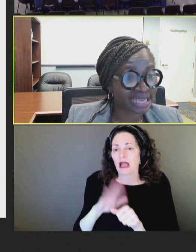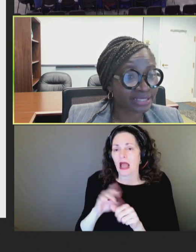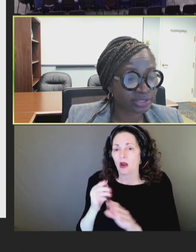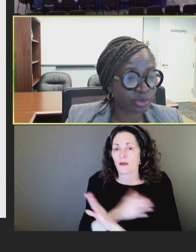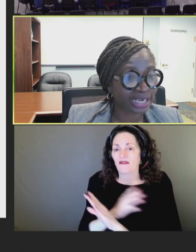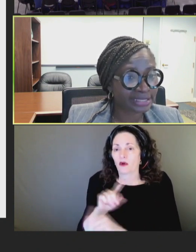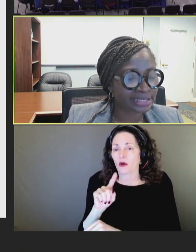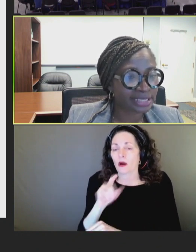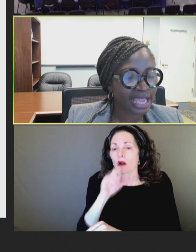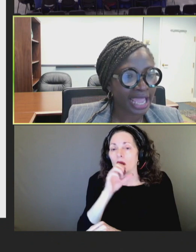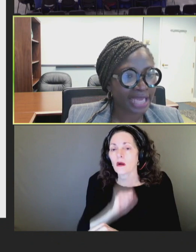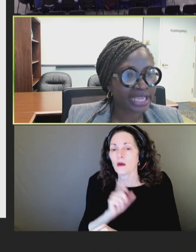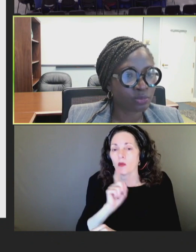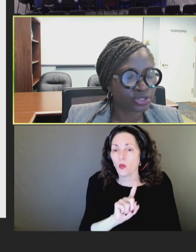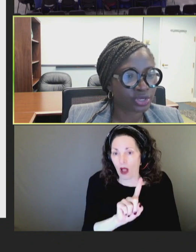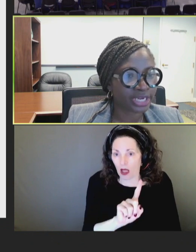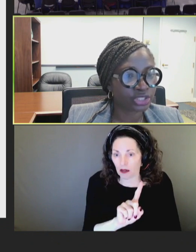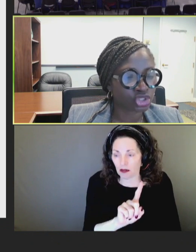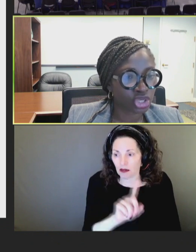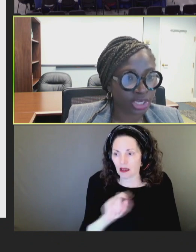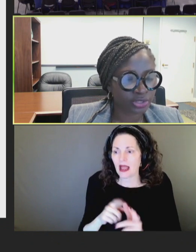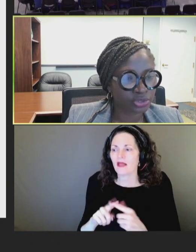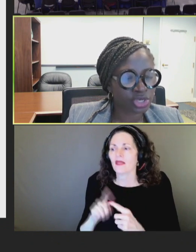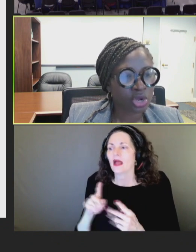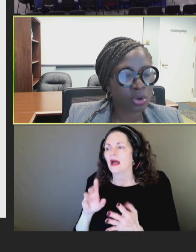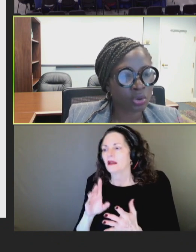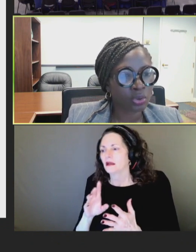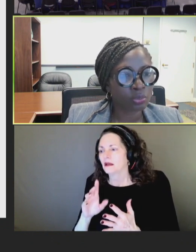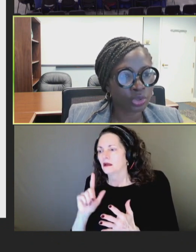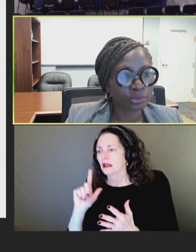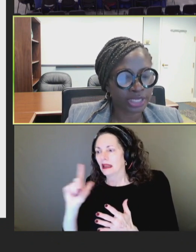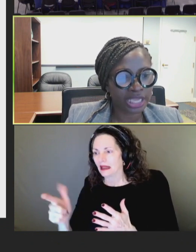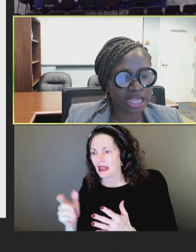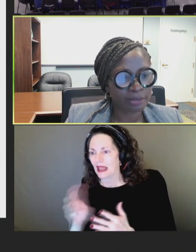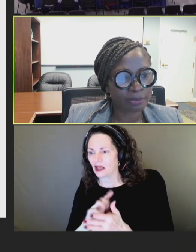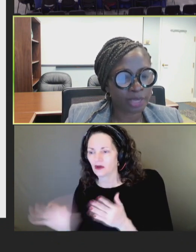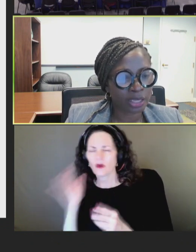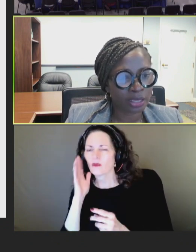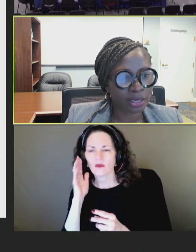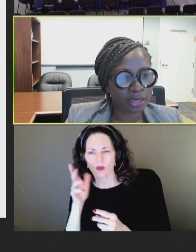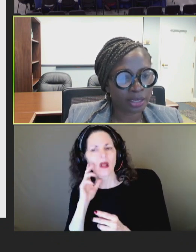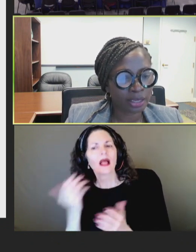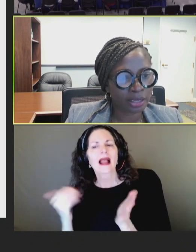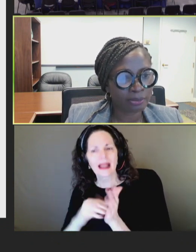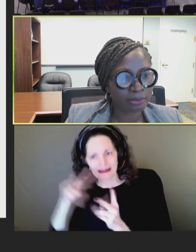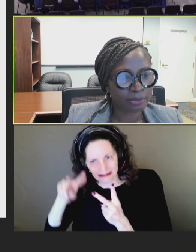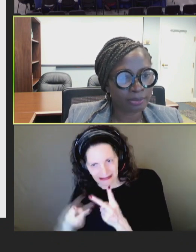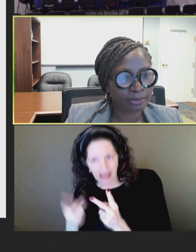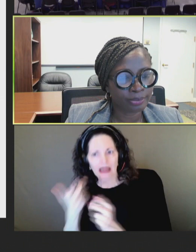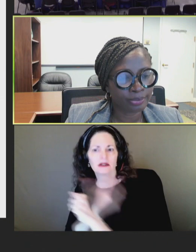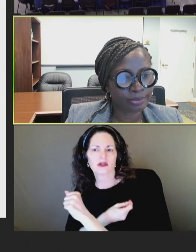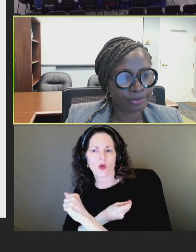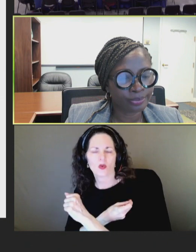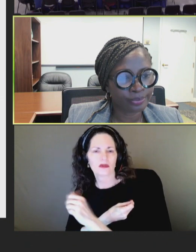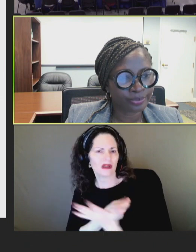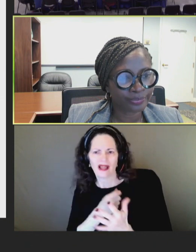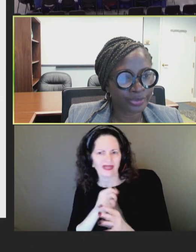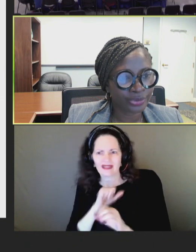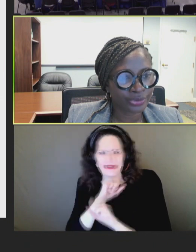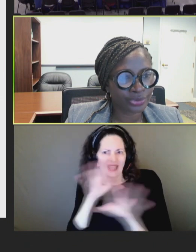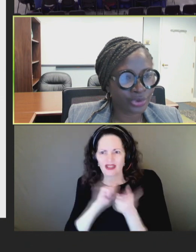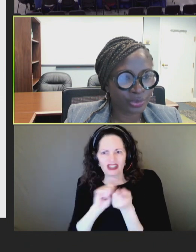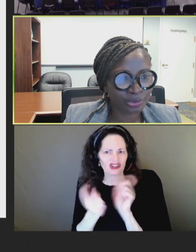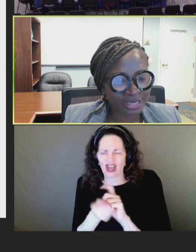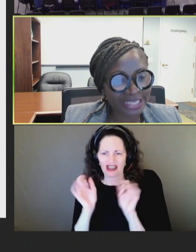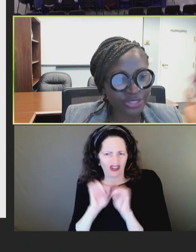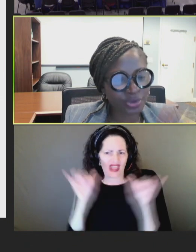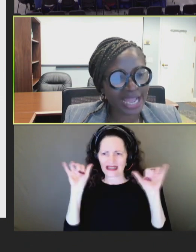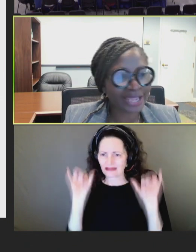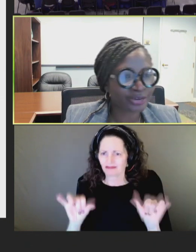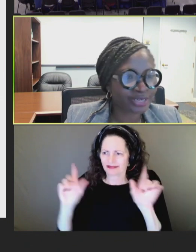standard practice. And it was not a change or will be -- you know, lead to a higher